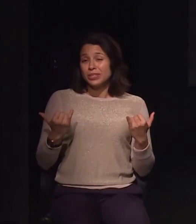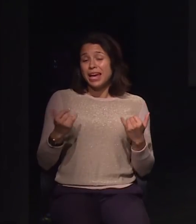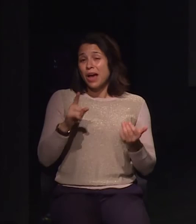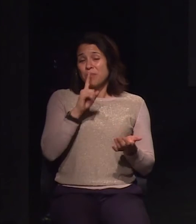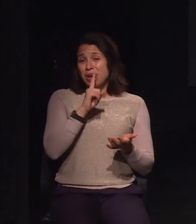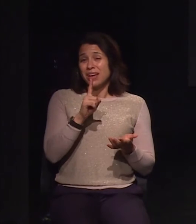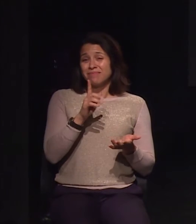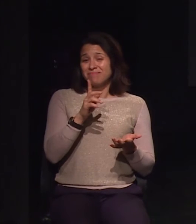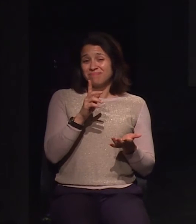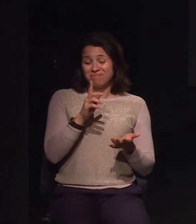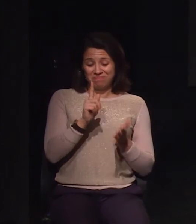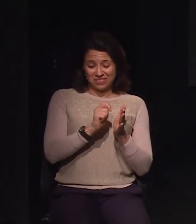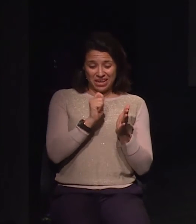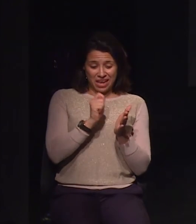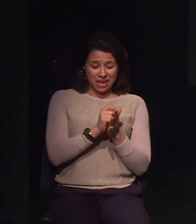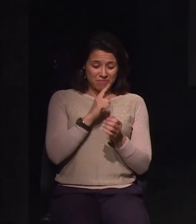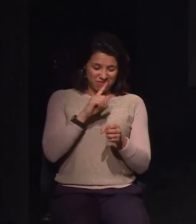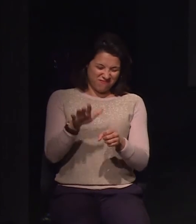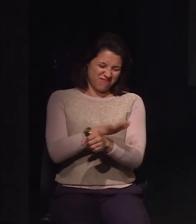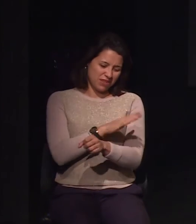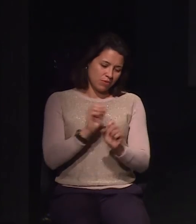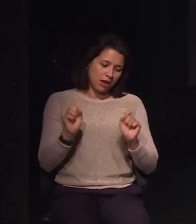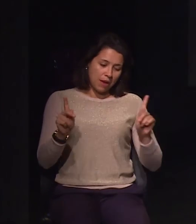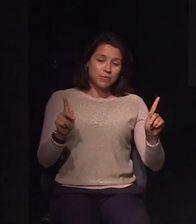That’s probably the most exciting thing for me.